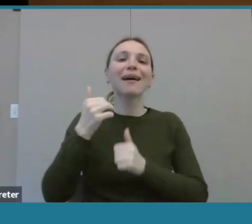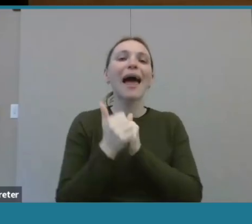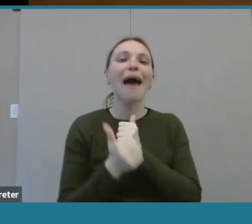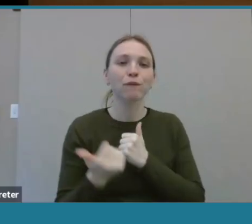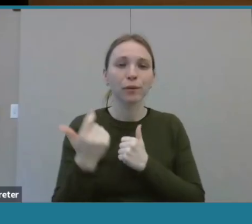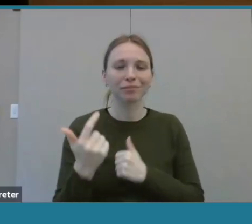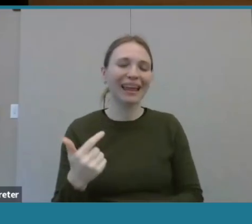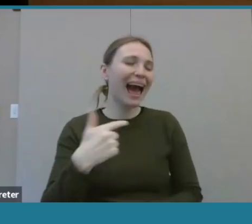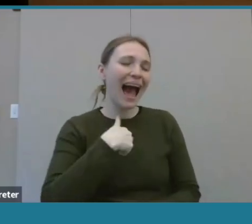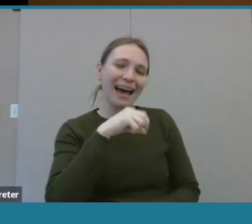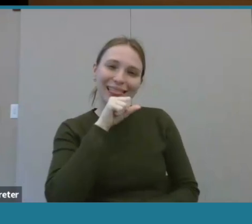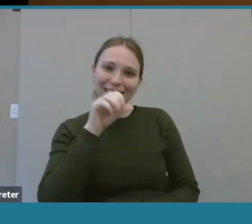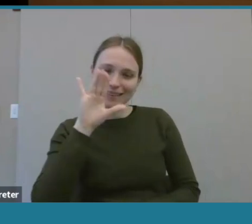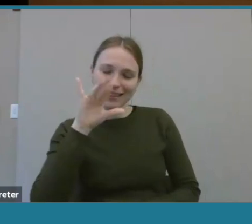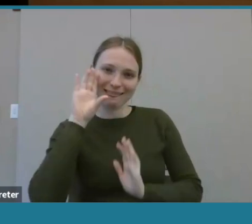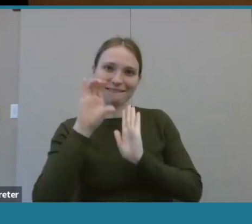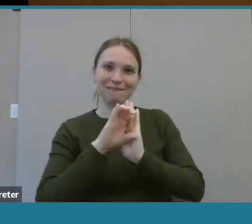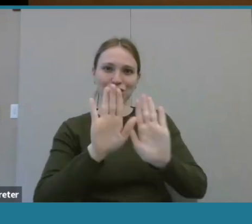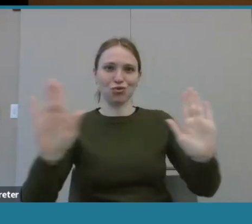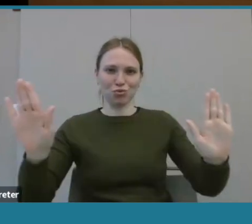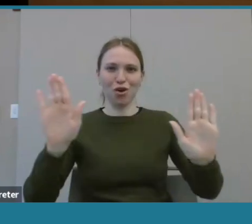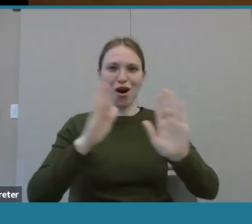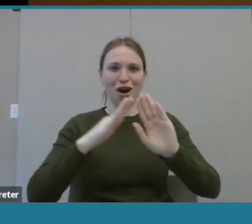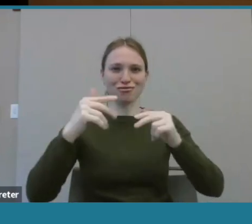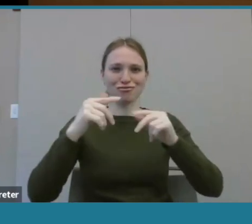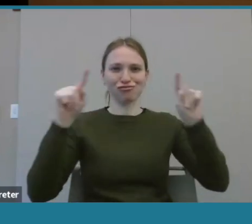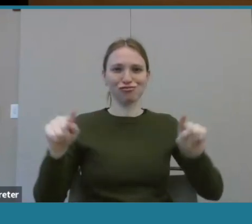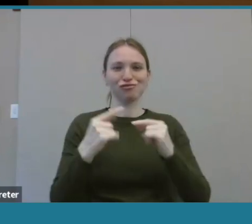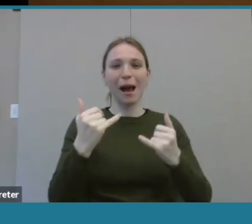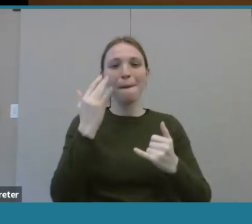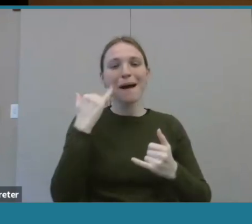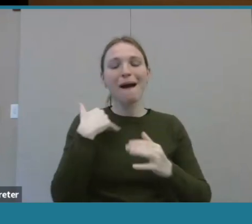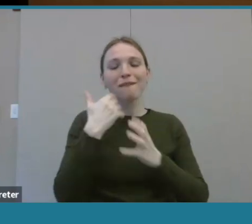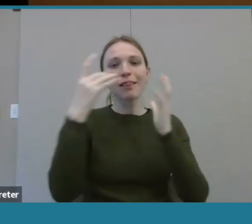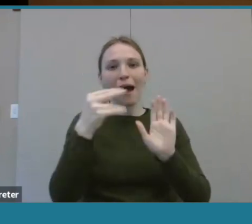It's the Venn diagram has a lot of digital Post-it notes that each of those Post-it